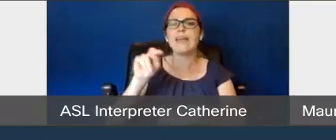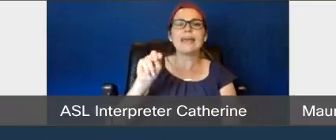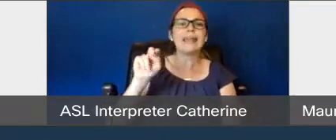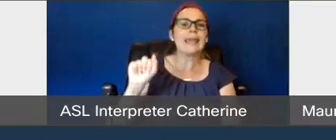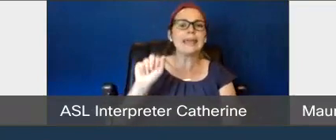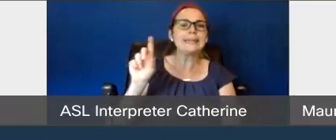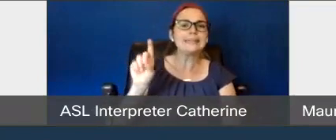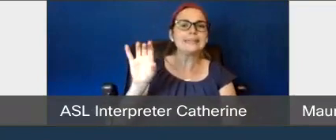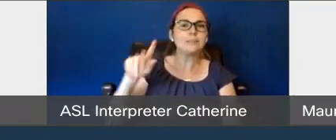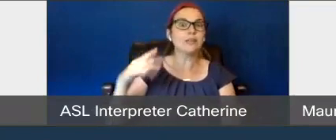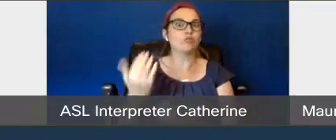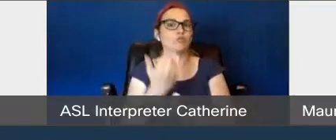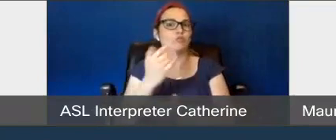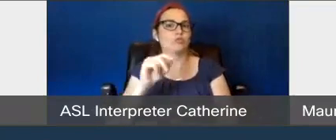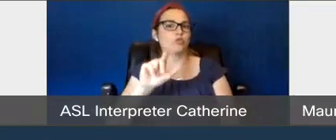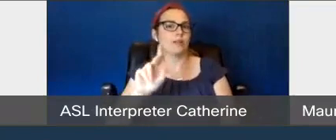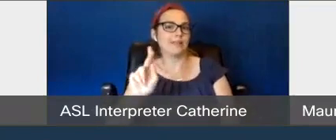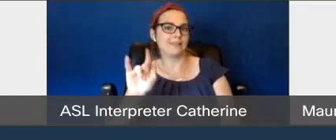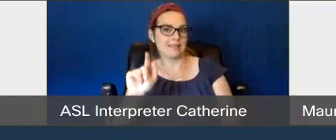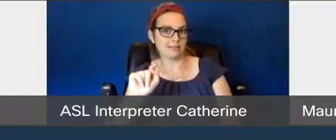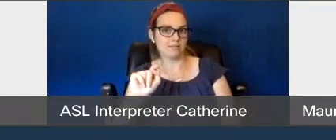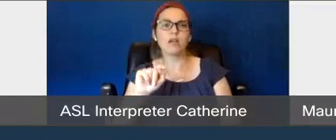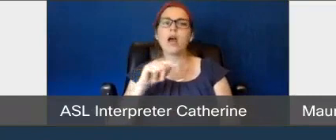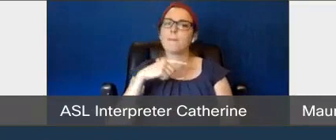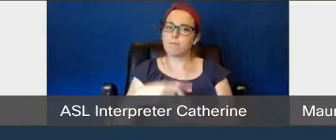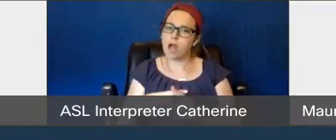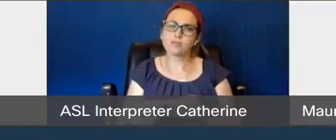toolkit with practical resources for adopting medications